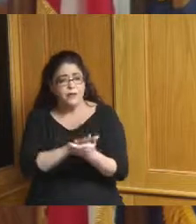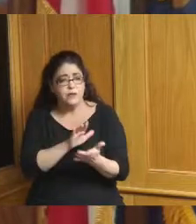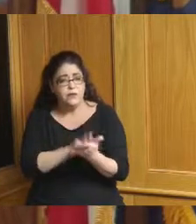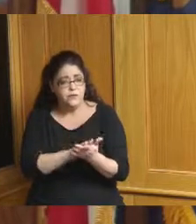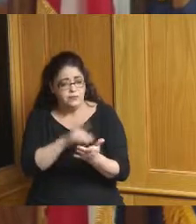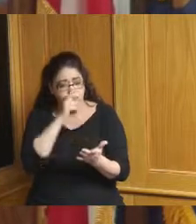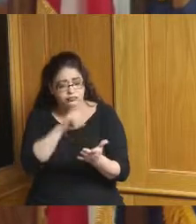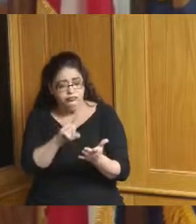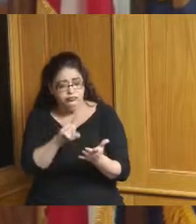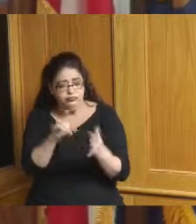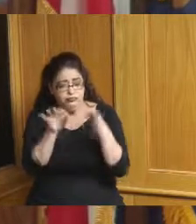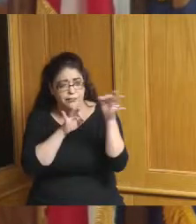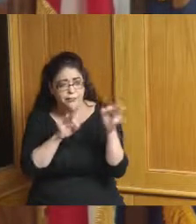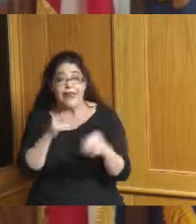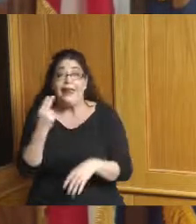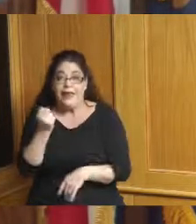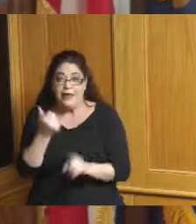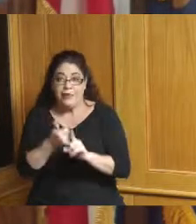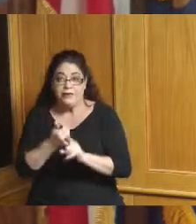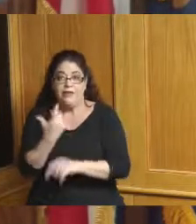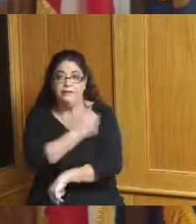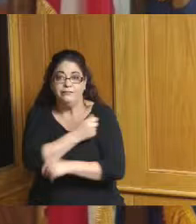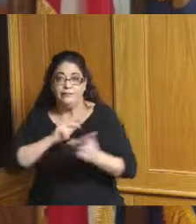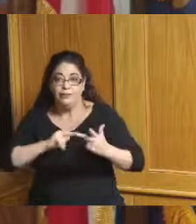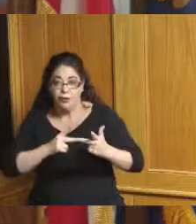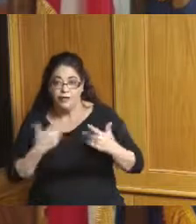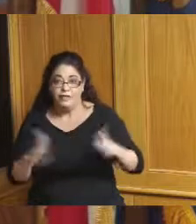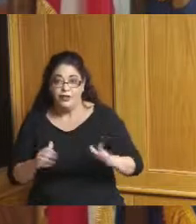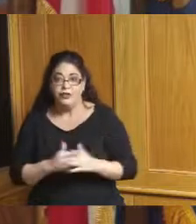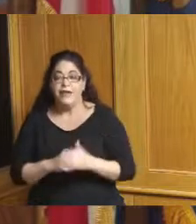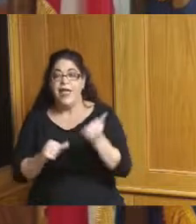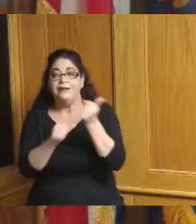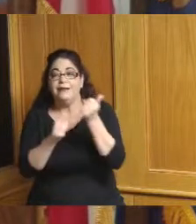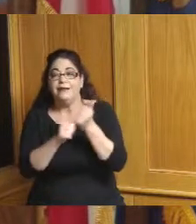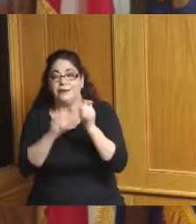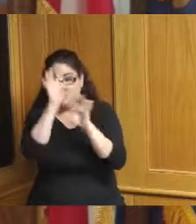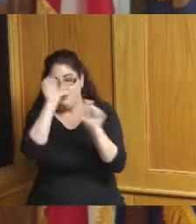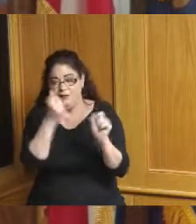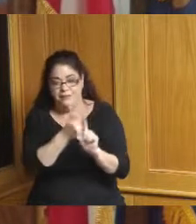the Superintendent he actually got his booster Superintendent assistant Superintendent of North